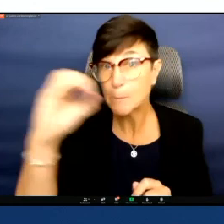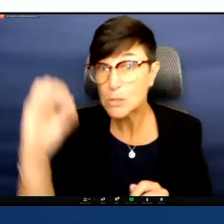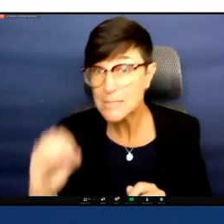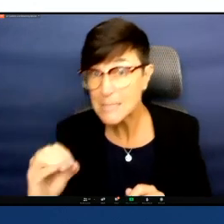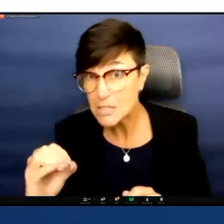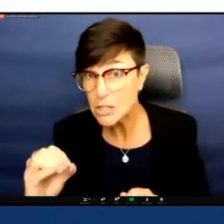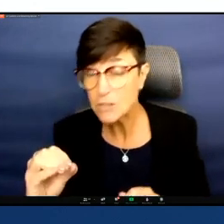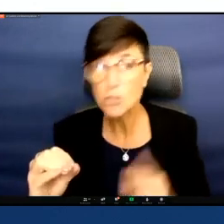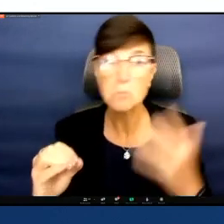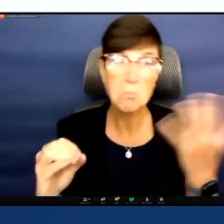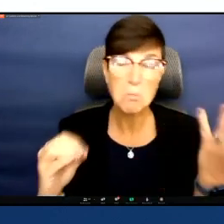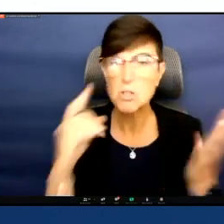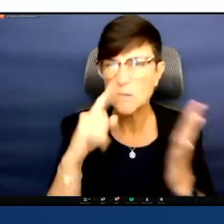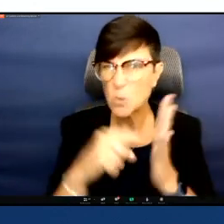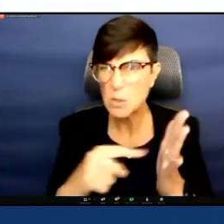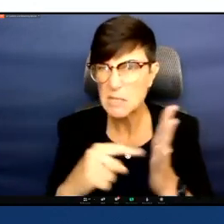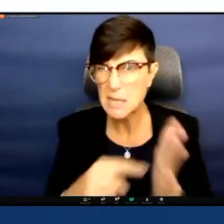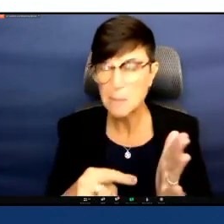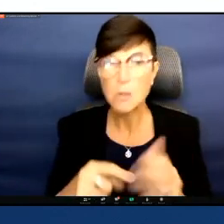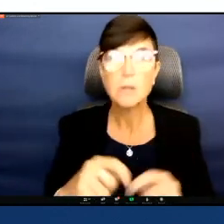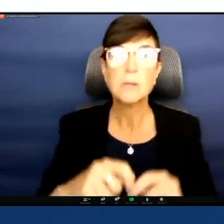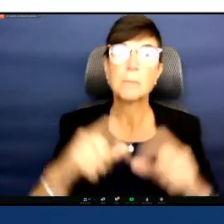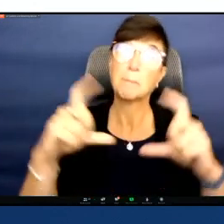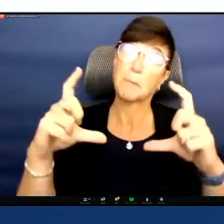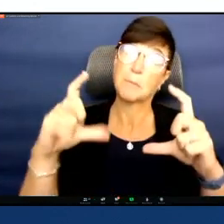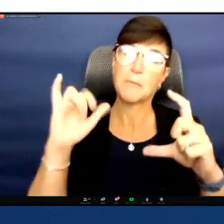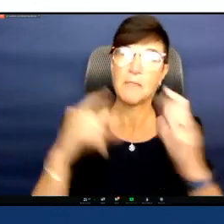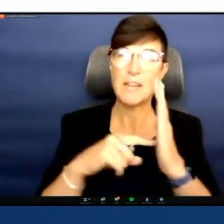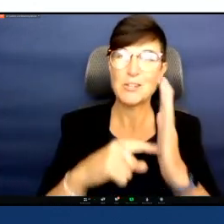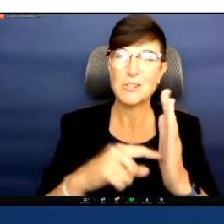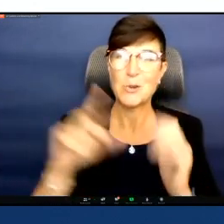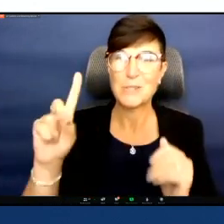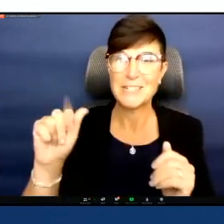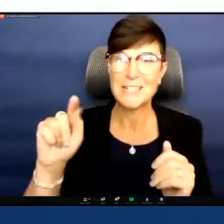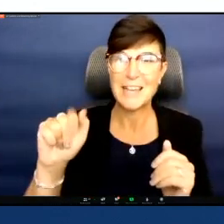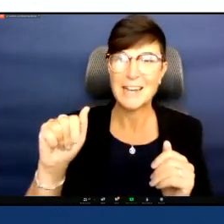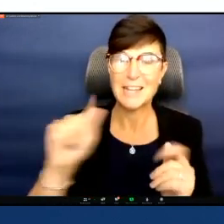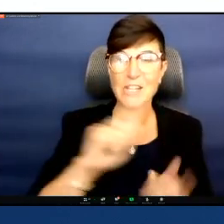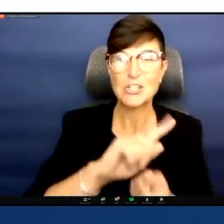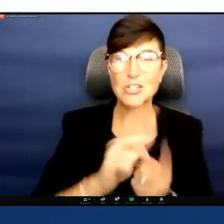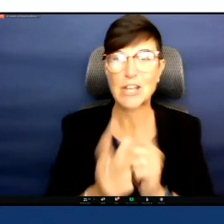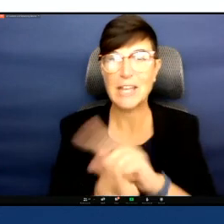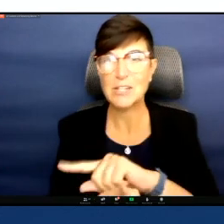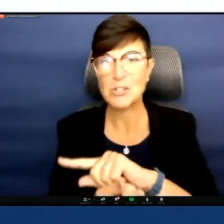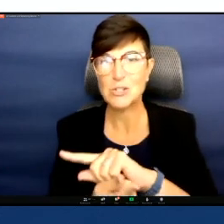it will display the selected data as a pie chart if you click on the summary tab.